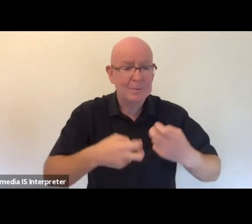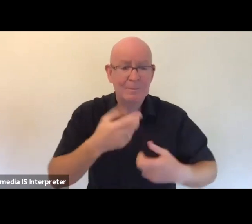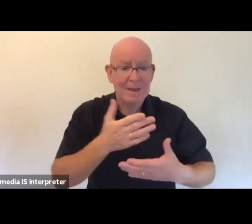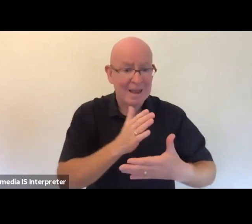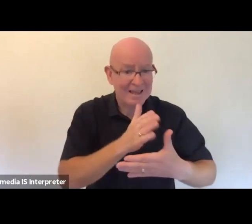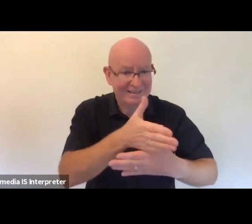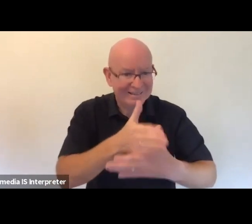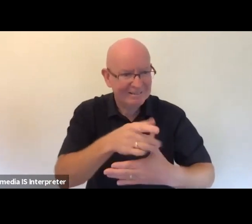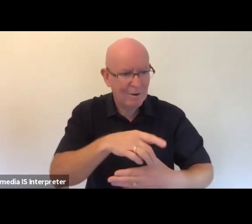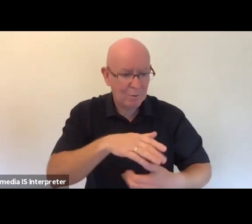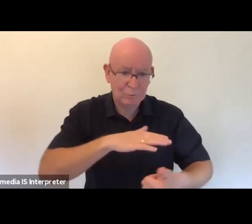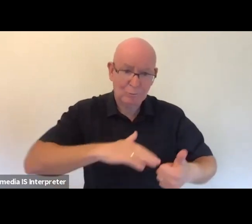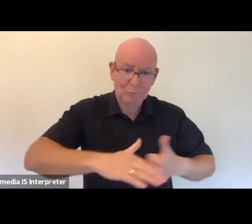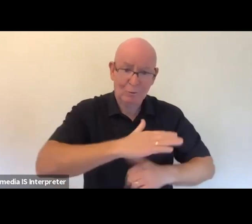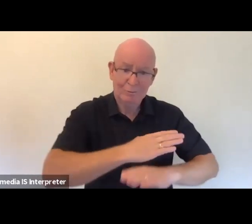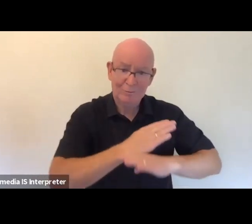and violence and sexual…